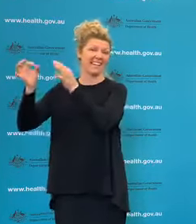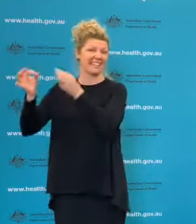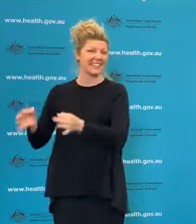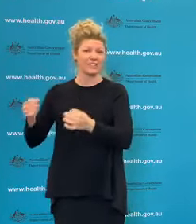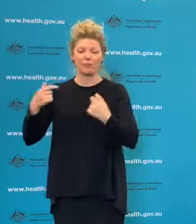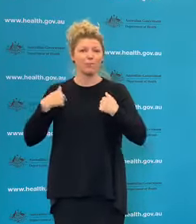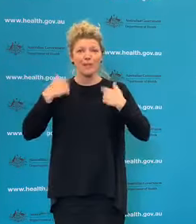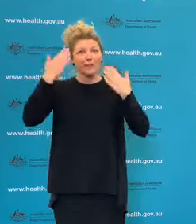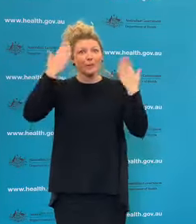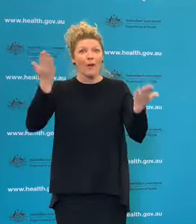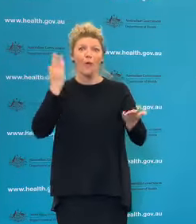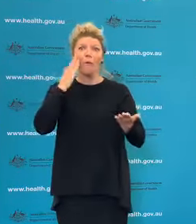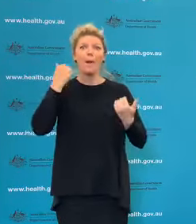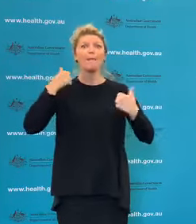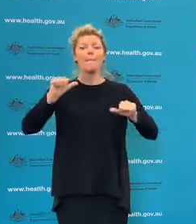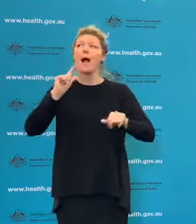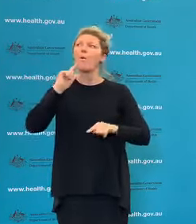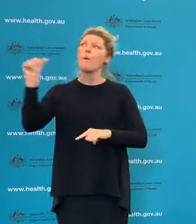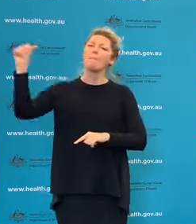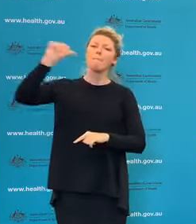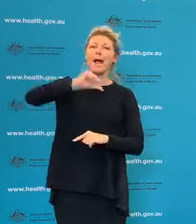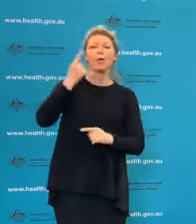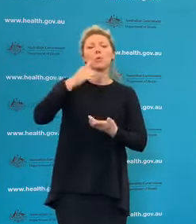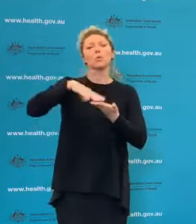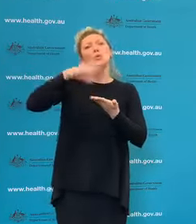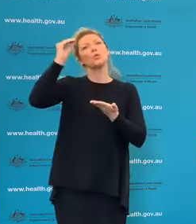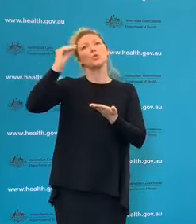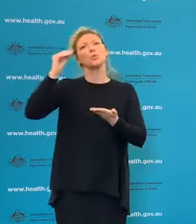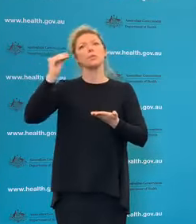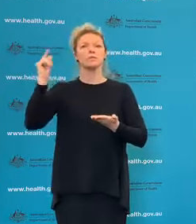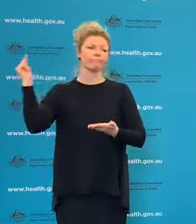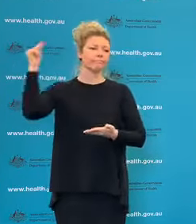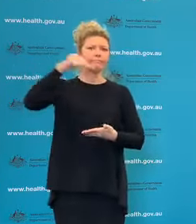international students. We know the the important of international students